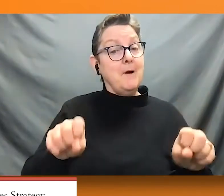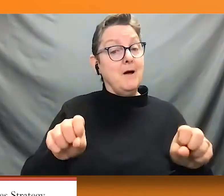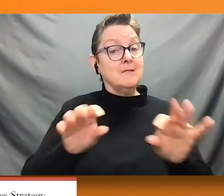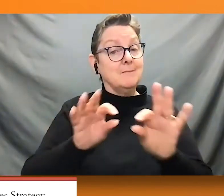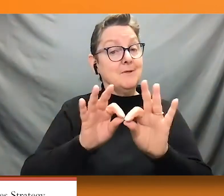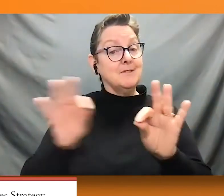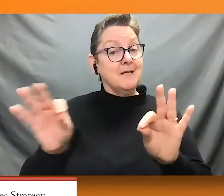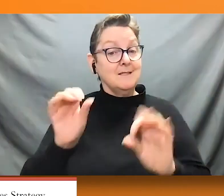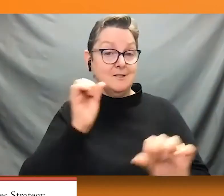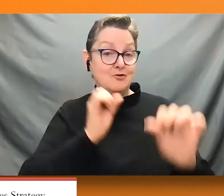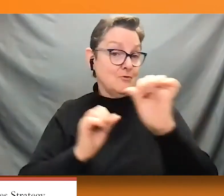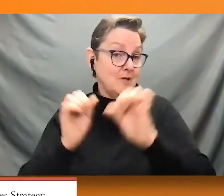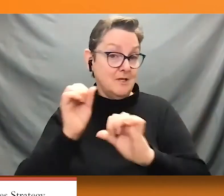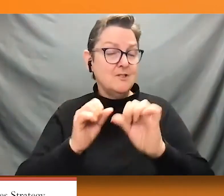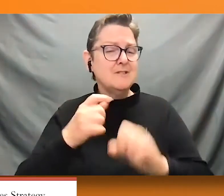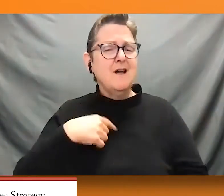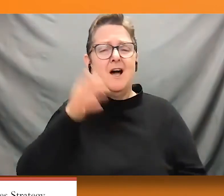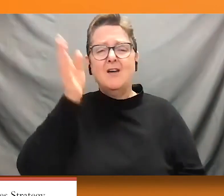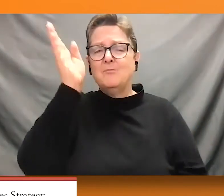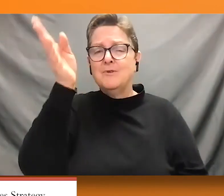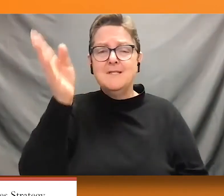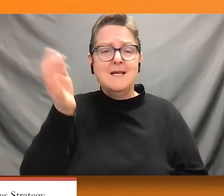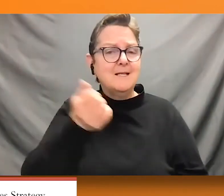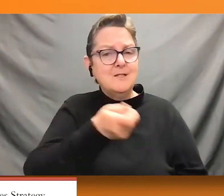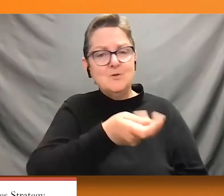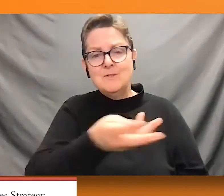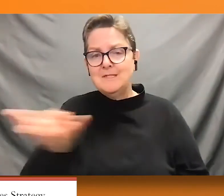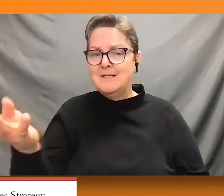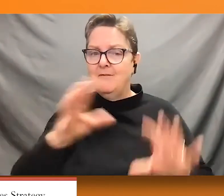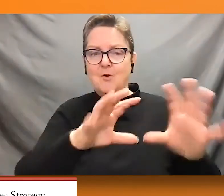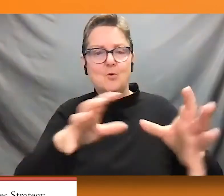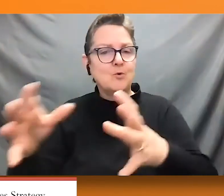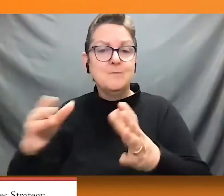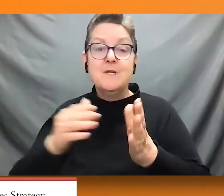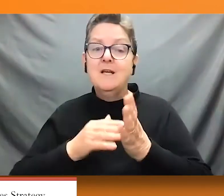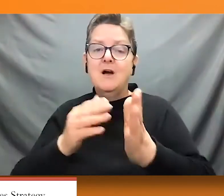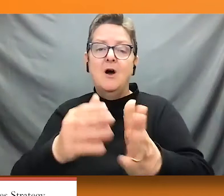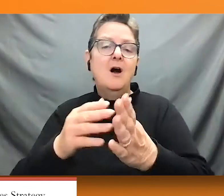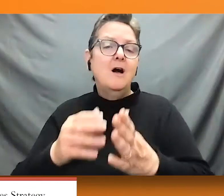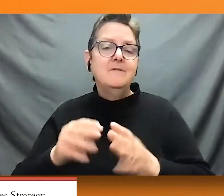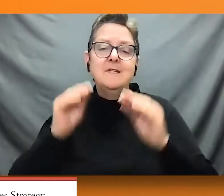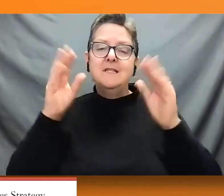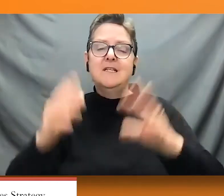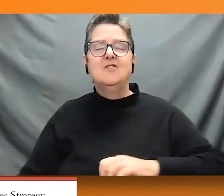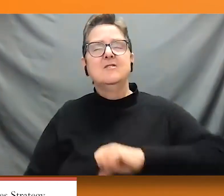and I've presented this to several different groups, and I get a lot of resistance on this strategy.